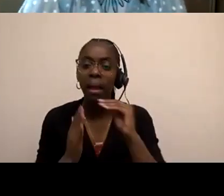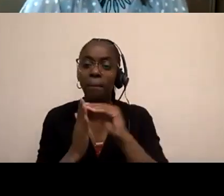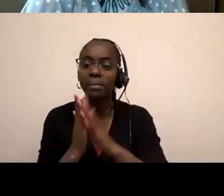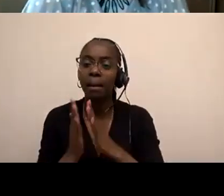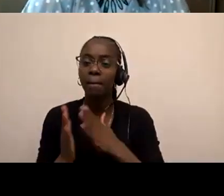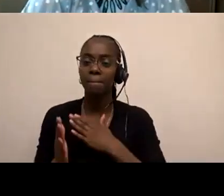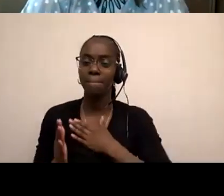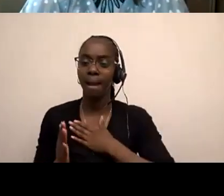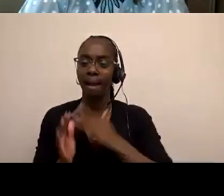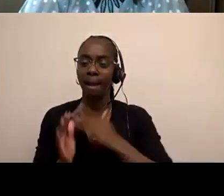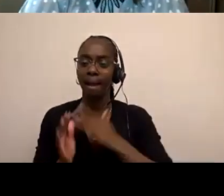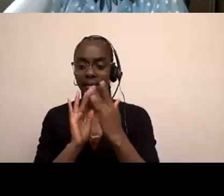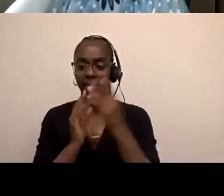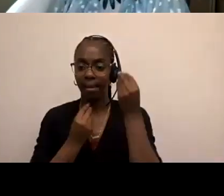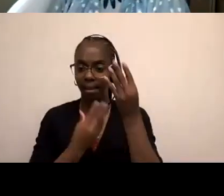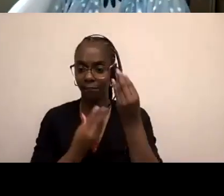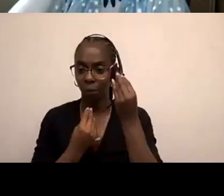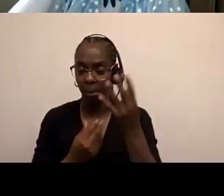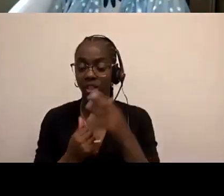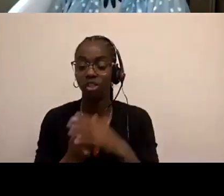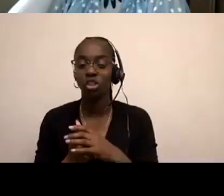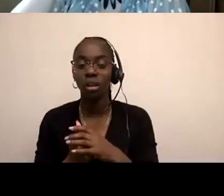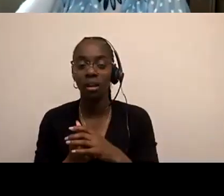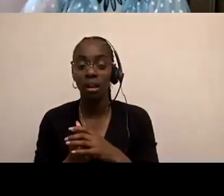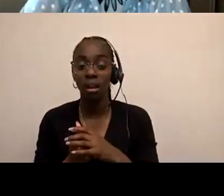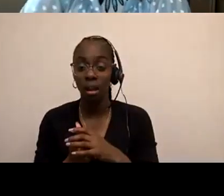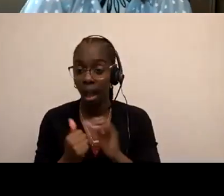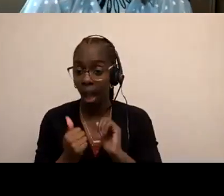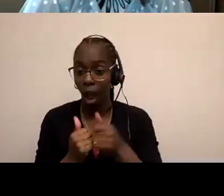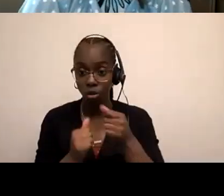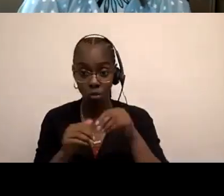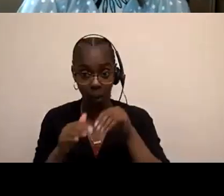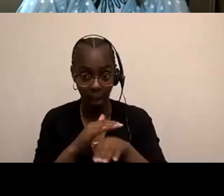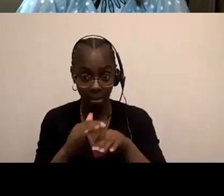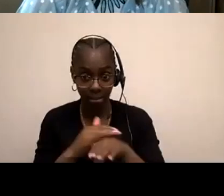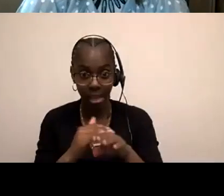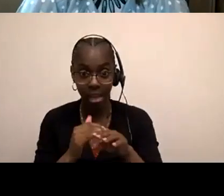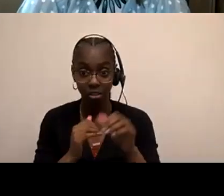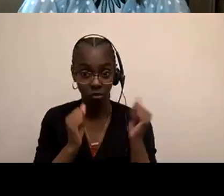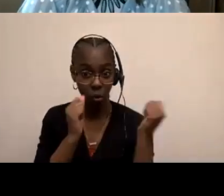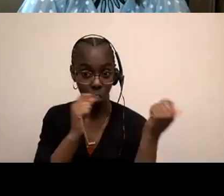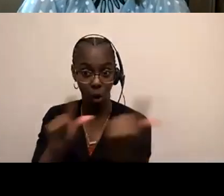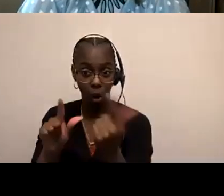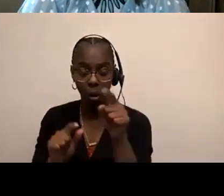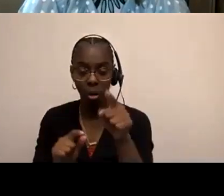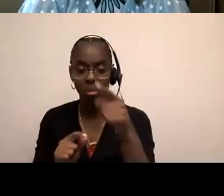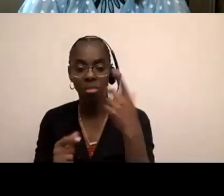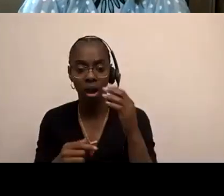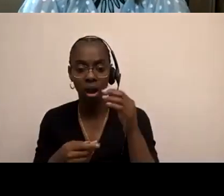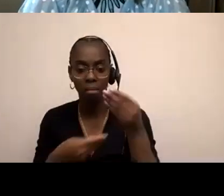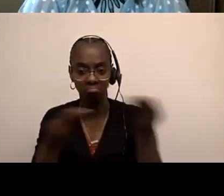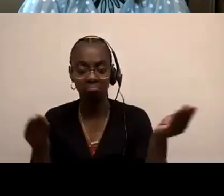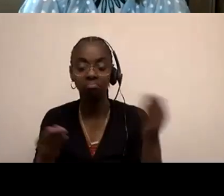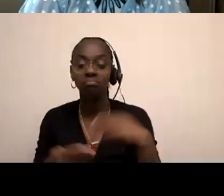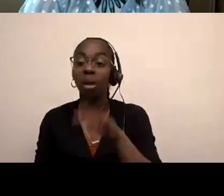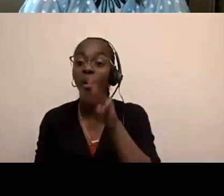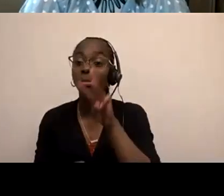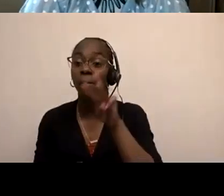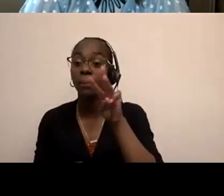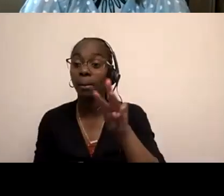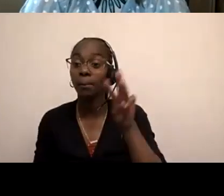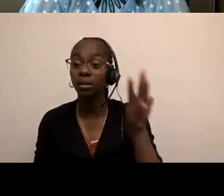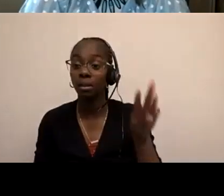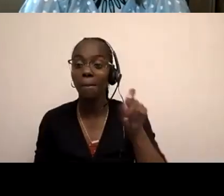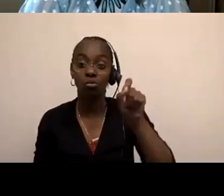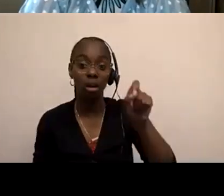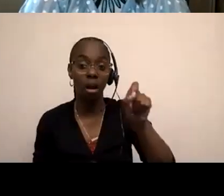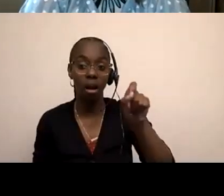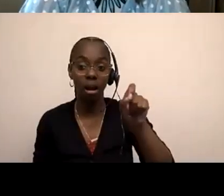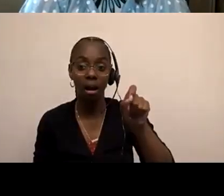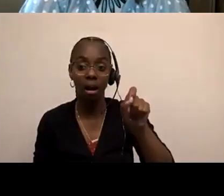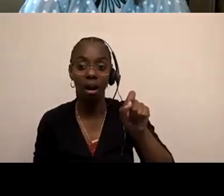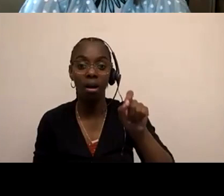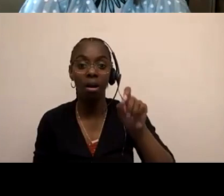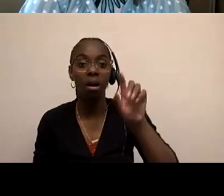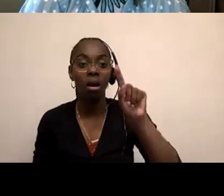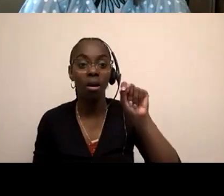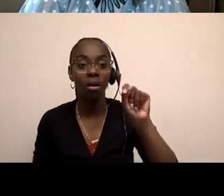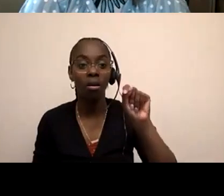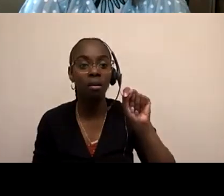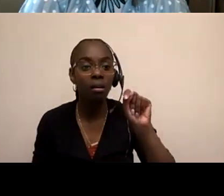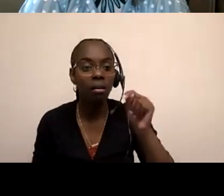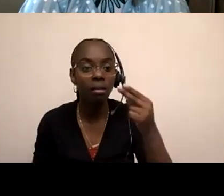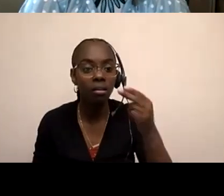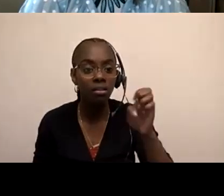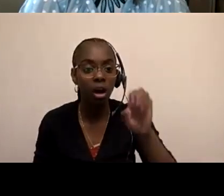UP HERE. AND THE WAY YOU'RE GOING TO ACCESS ALL THESE HAND OUTS IS BY GOING TO WWW.THECHILDSAFETYCOLLABORATIVE.COM